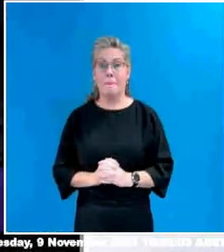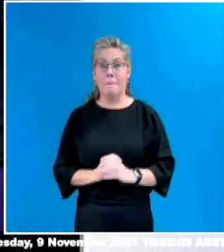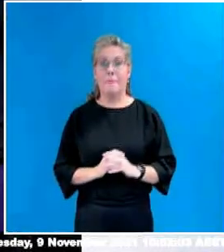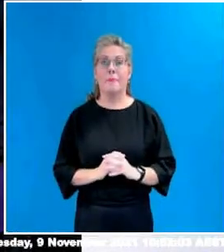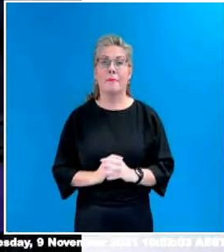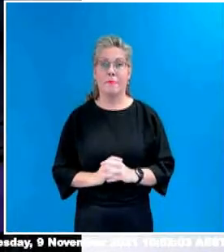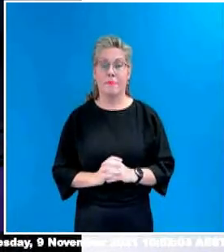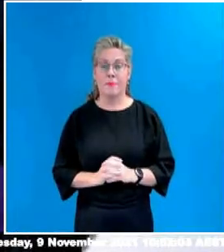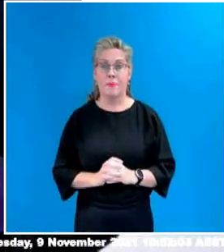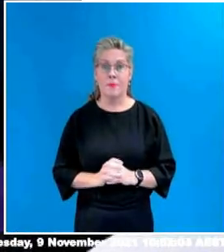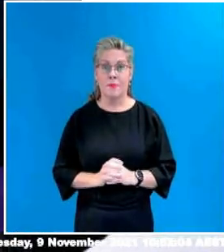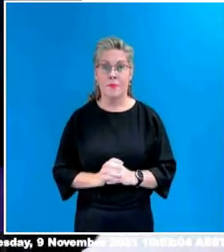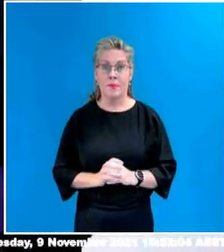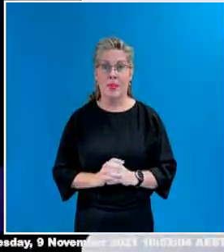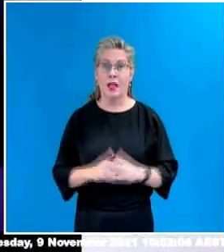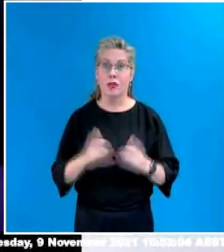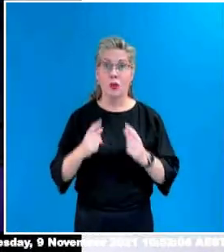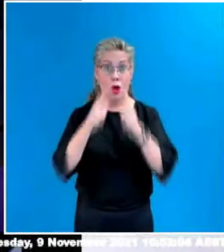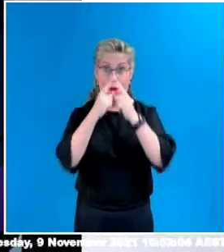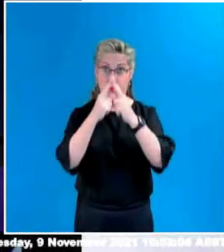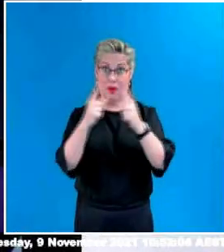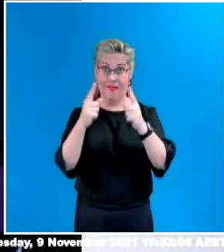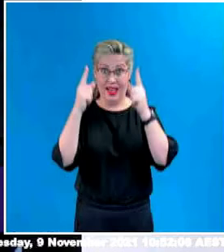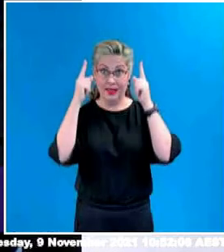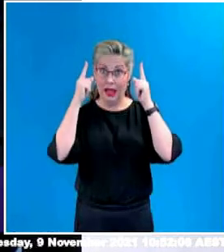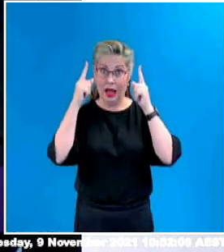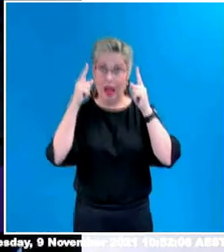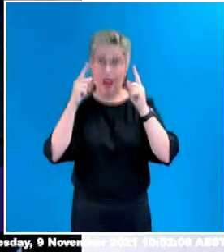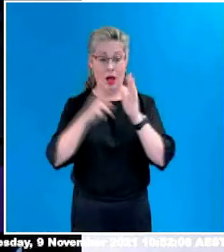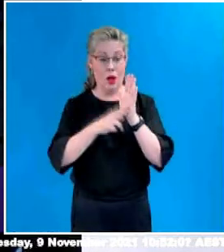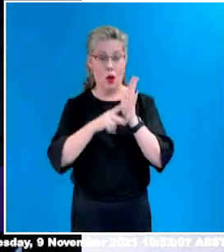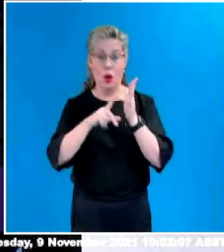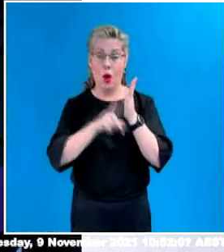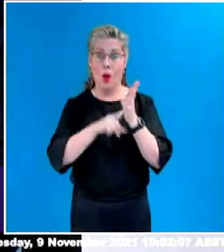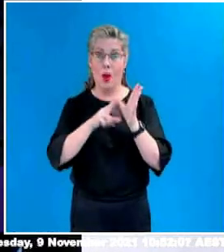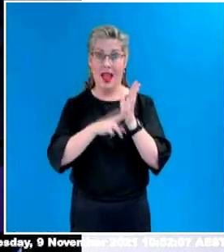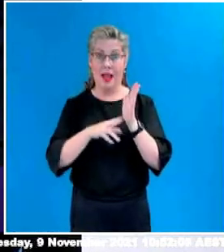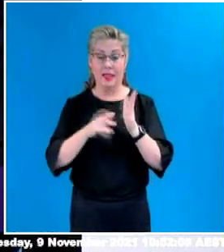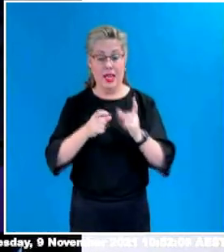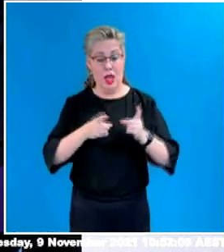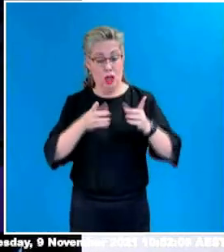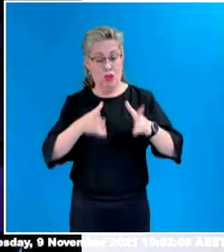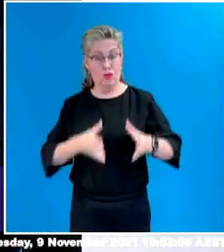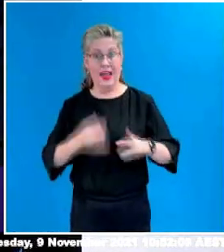You are currently the Director of the Australian Human Rights Institute in the